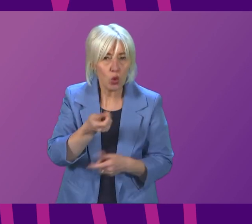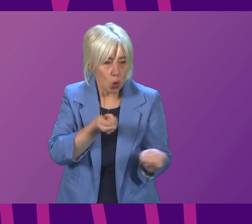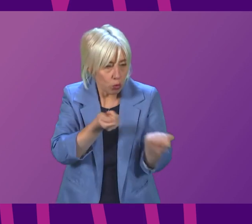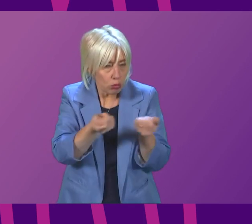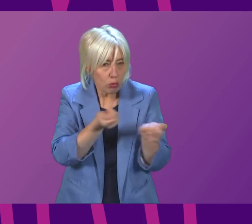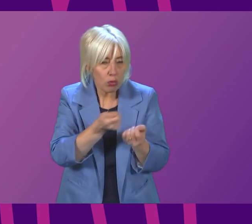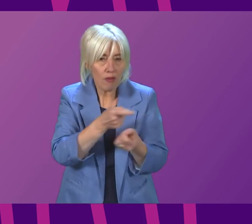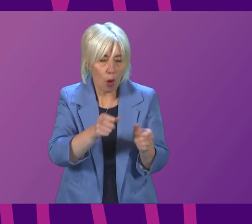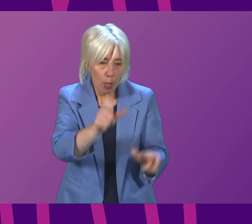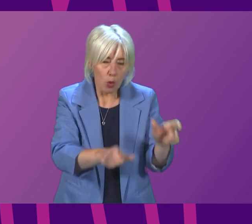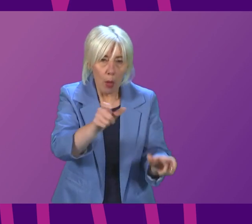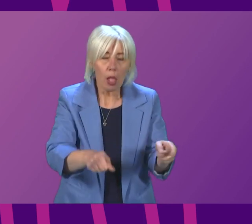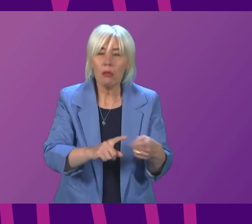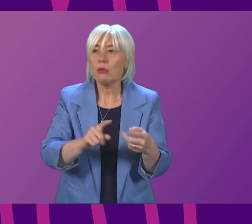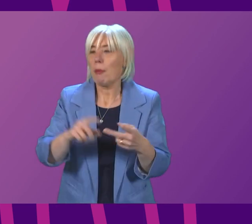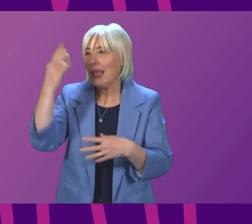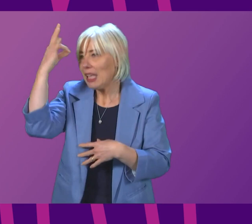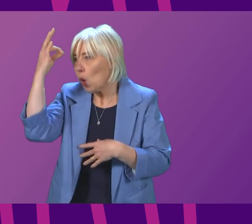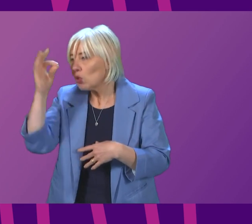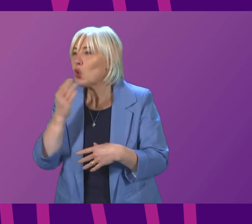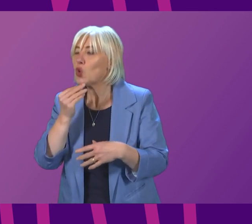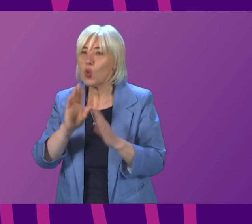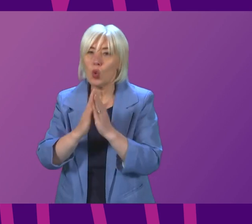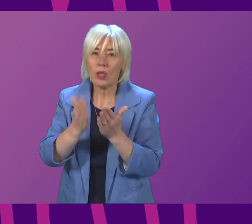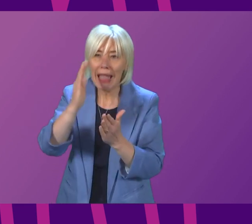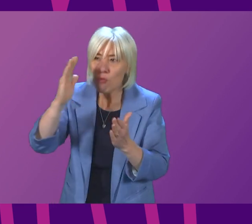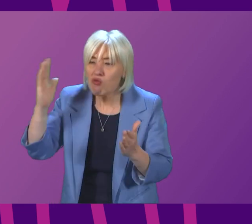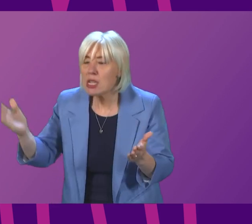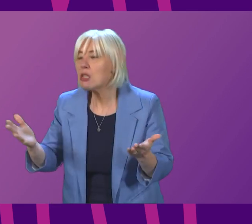of pupils. Councils are using public libraries.